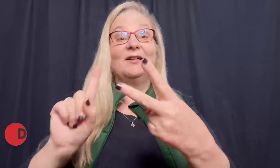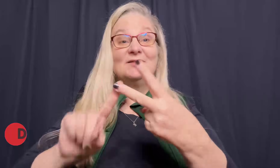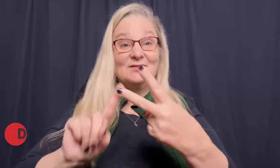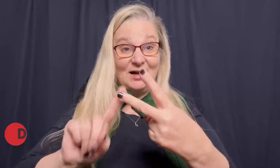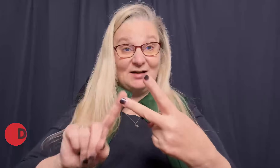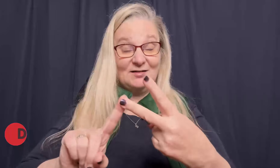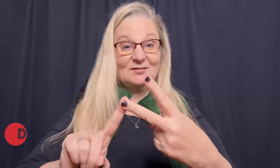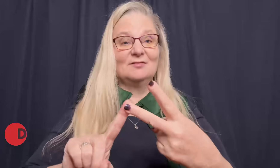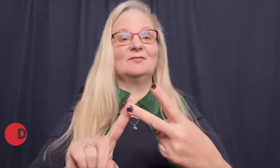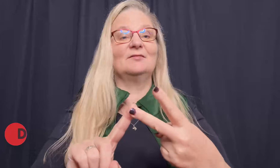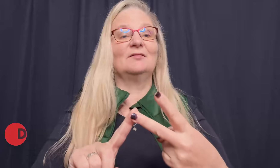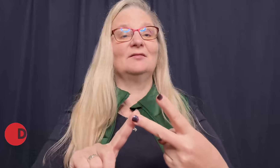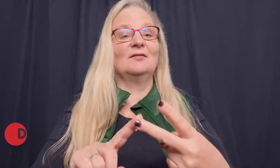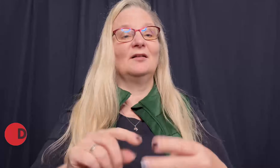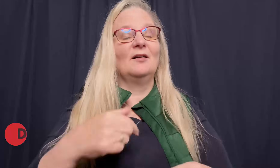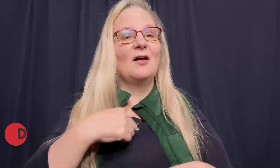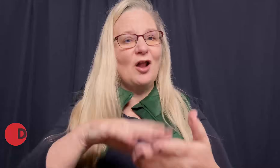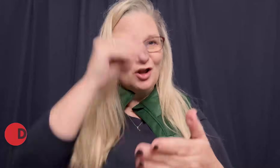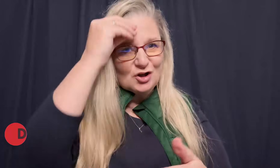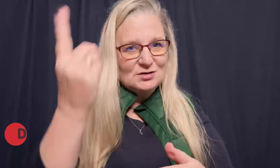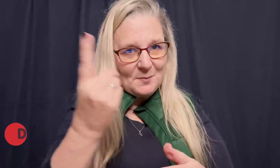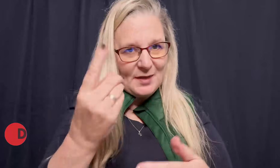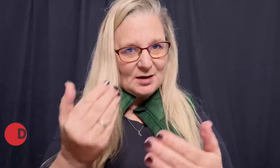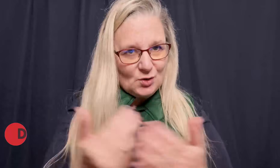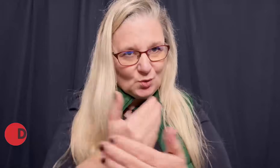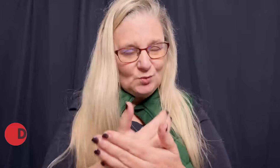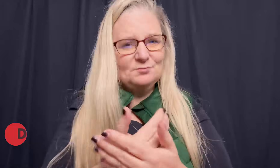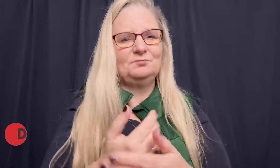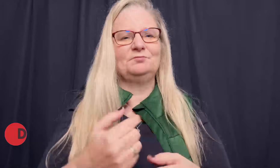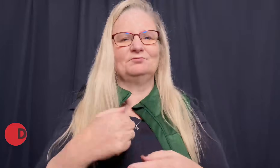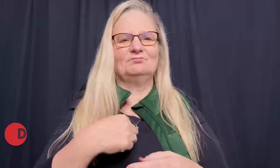Second, I learned something new during the interaction.